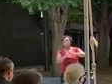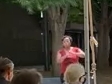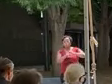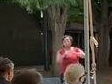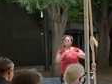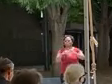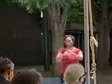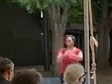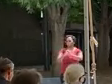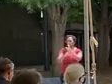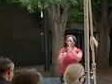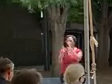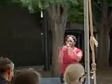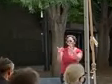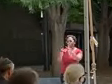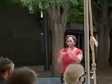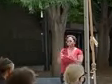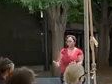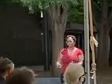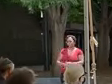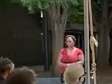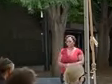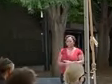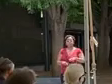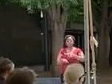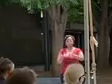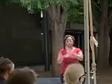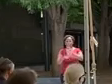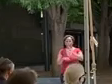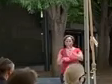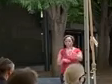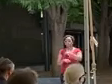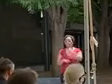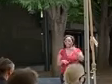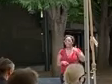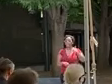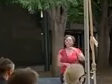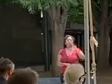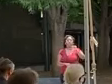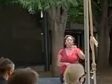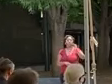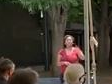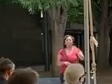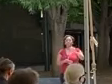Here at the National Mall we have secured more than $20 million for recent accessibility projects